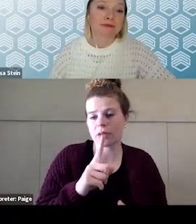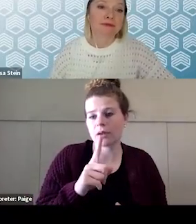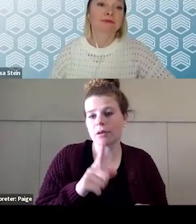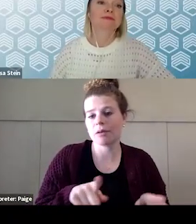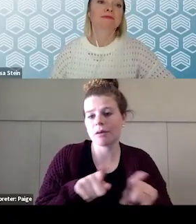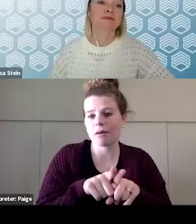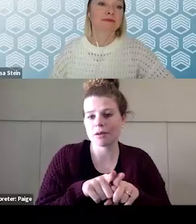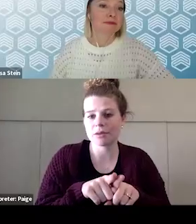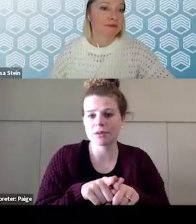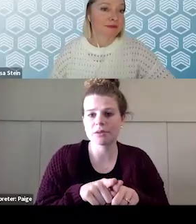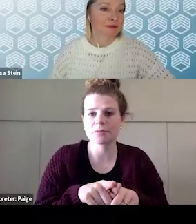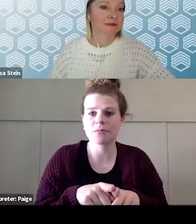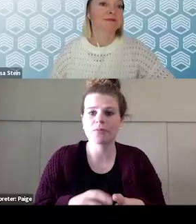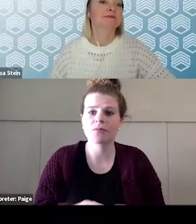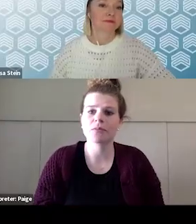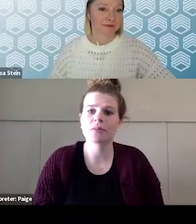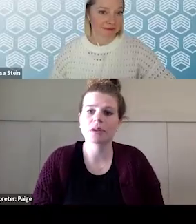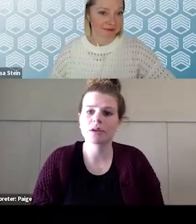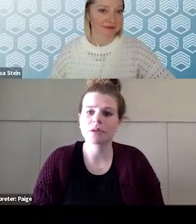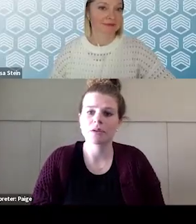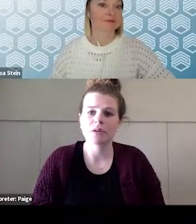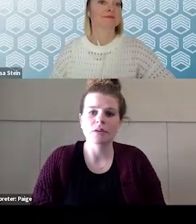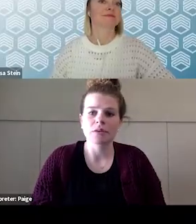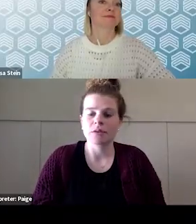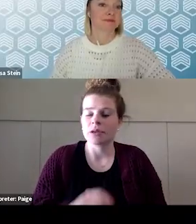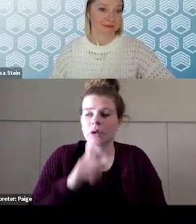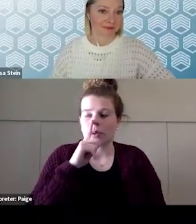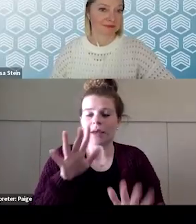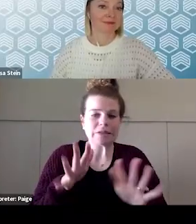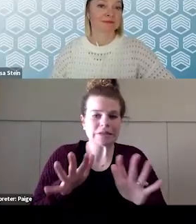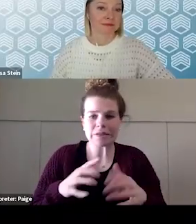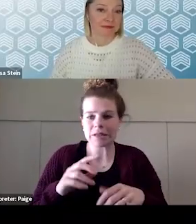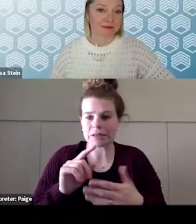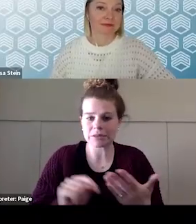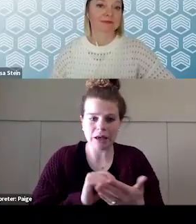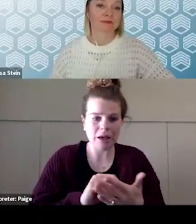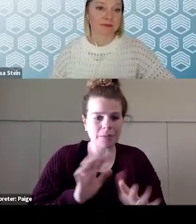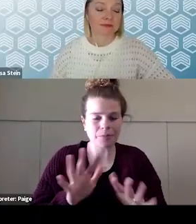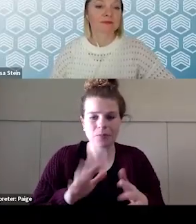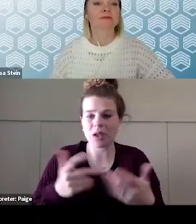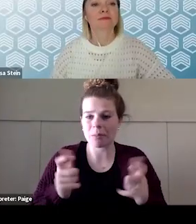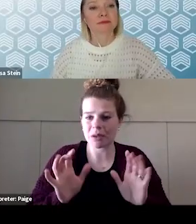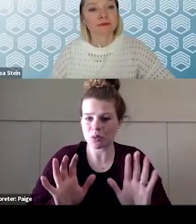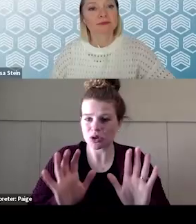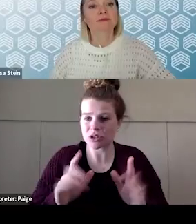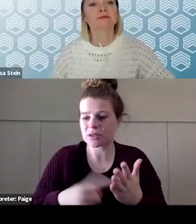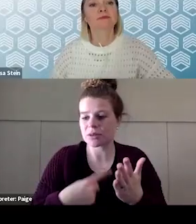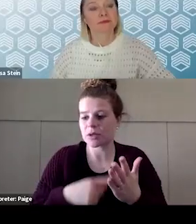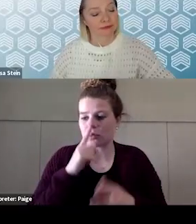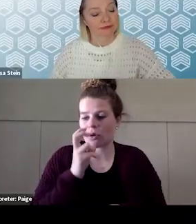like, in highly political times and there was a big push, and sometimes it's really hard to have that sustainability.